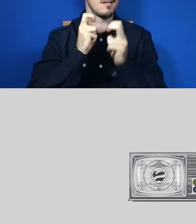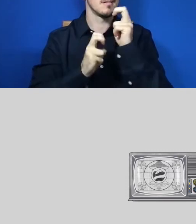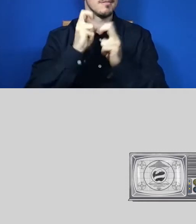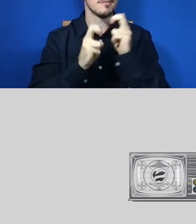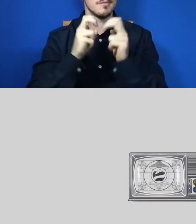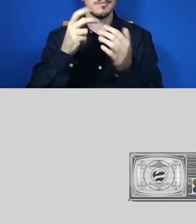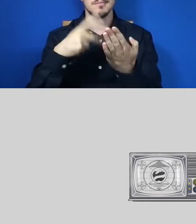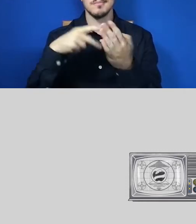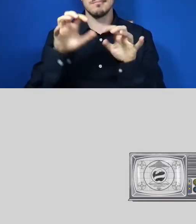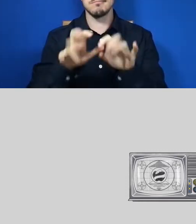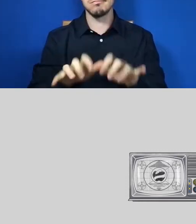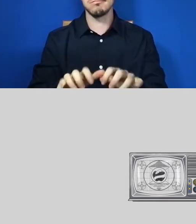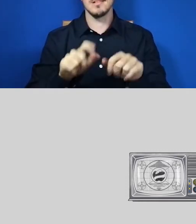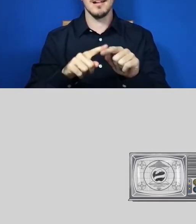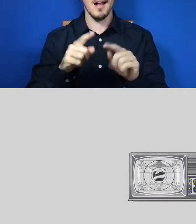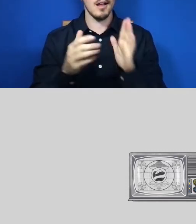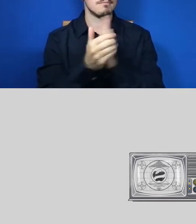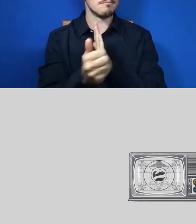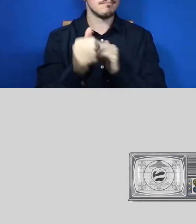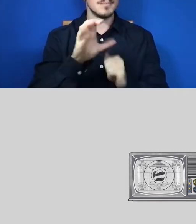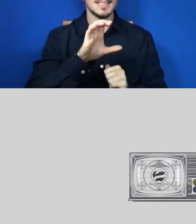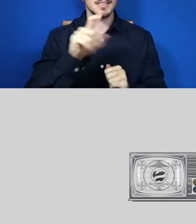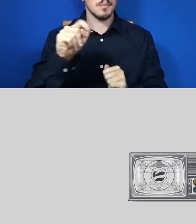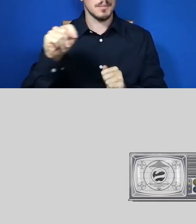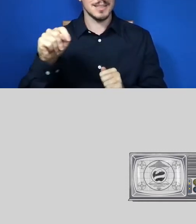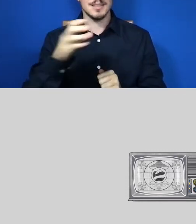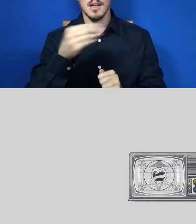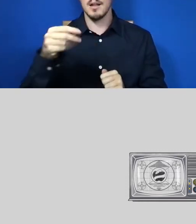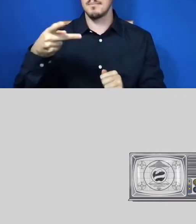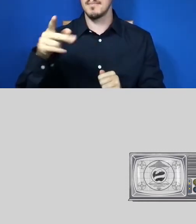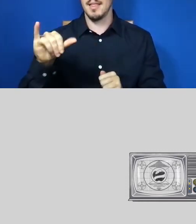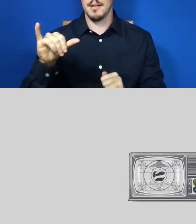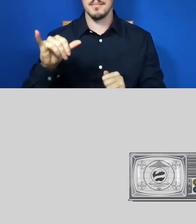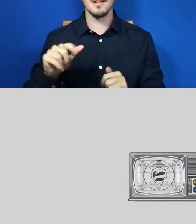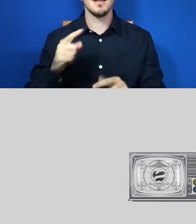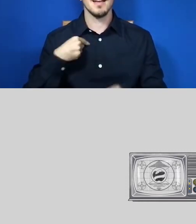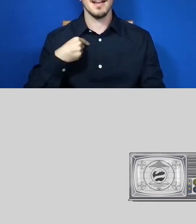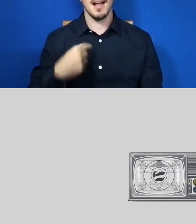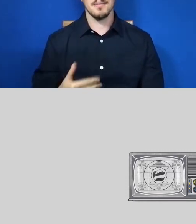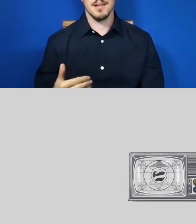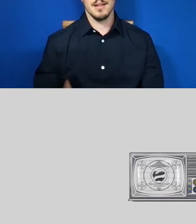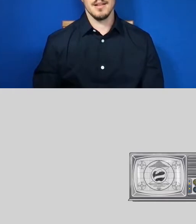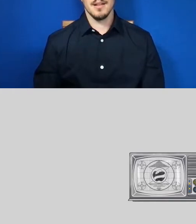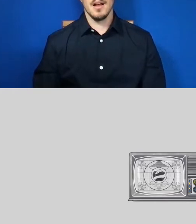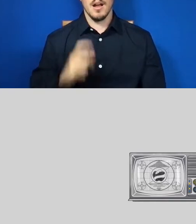I am proficient in Python and C++ and I am the world's youngest TensorFlow contributor.